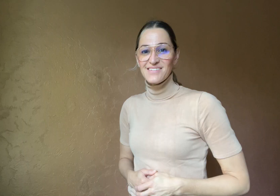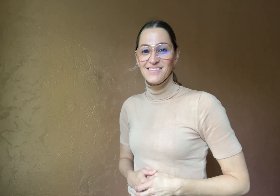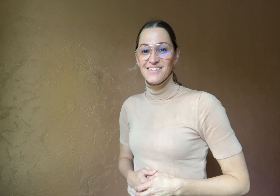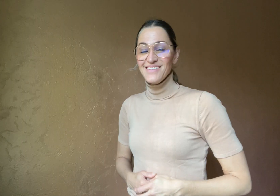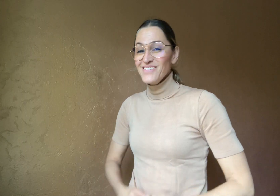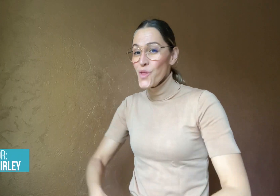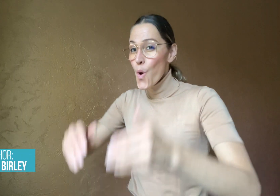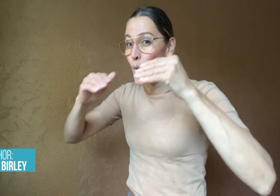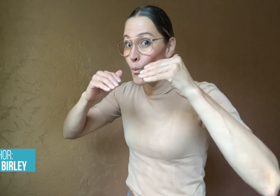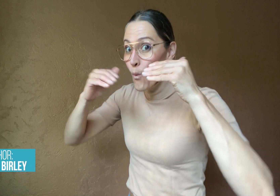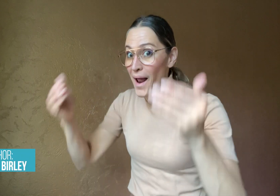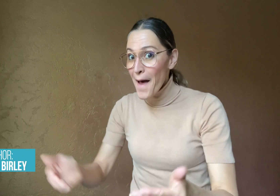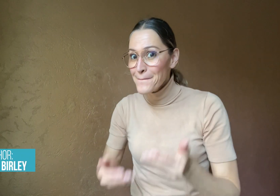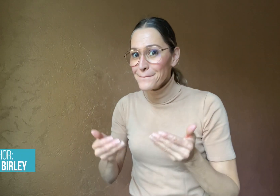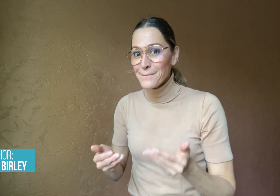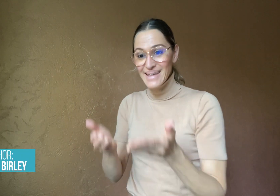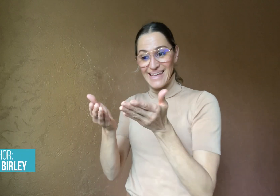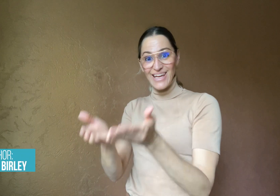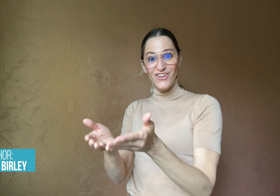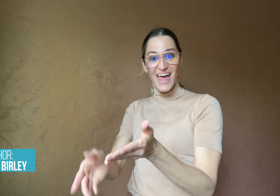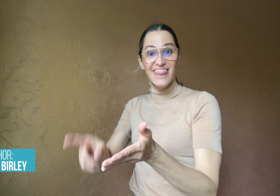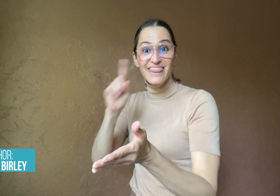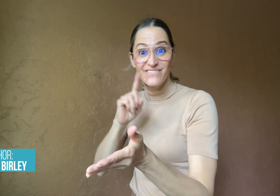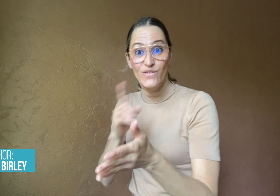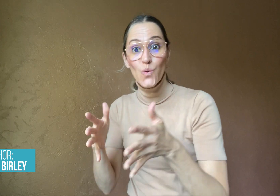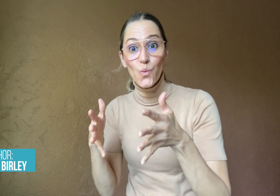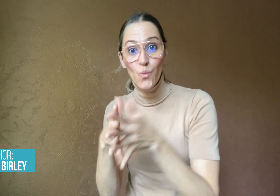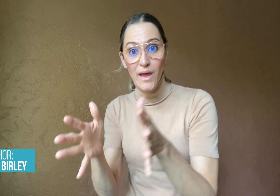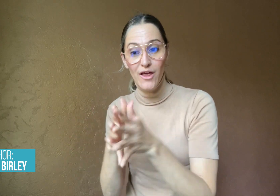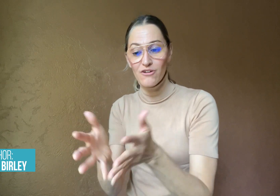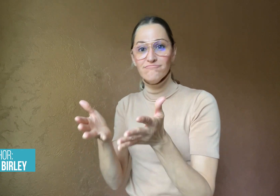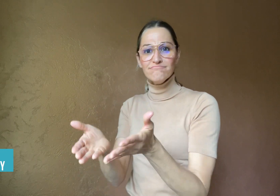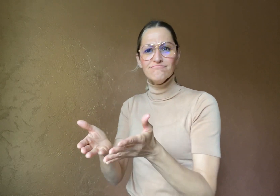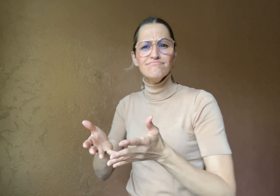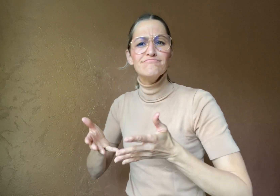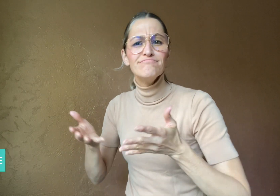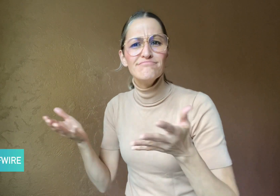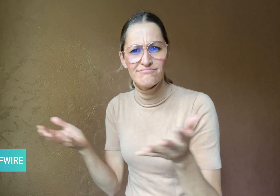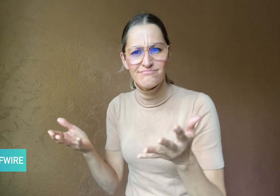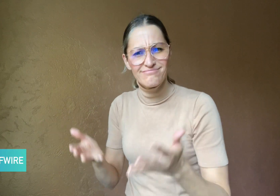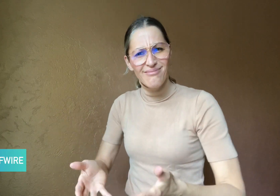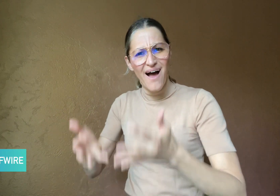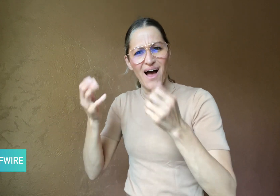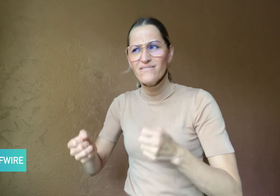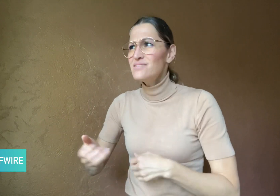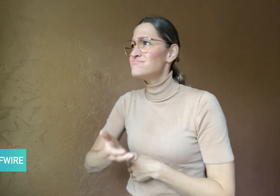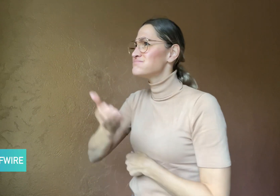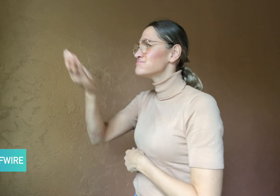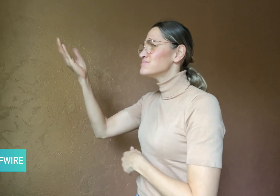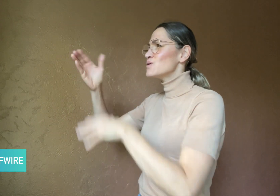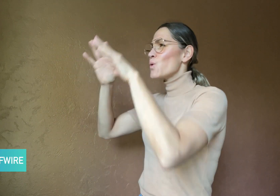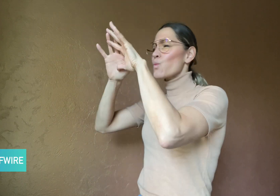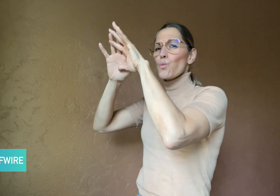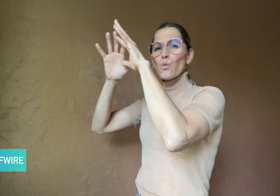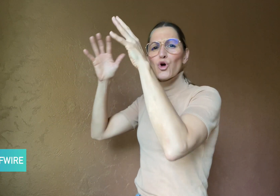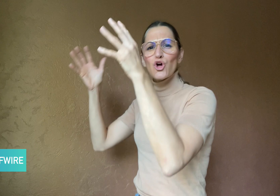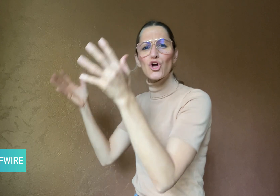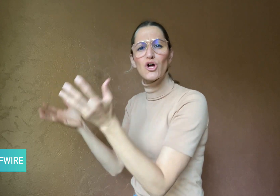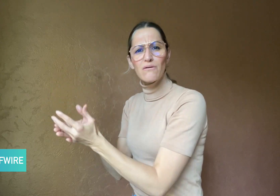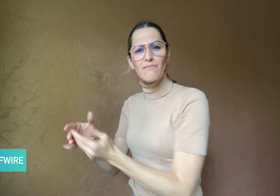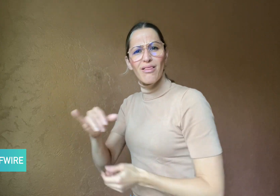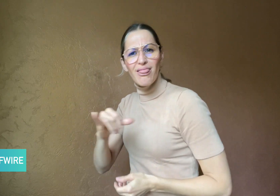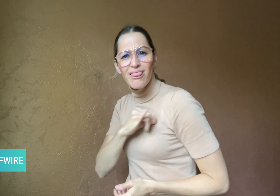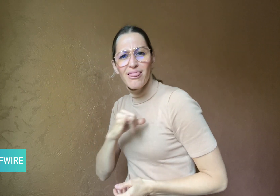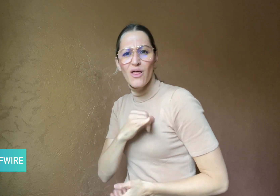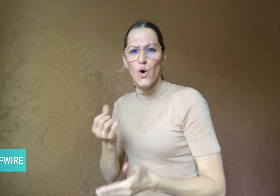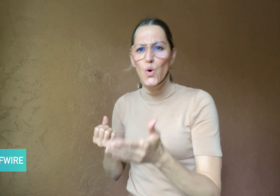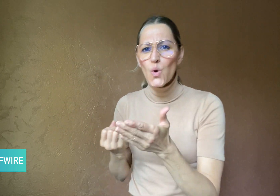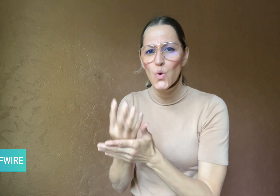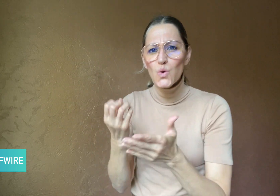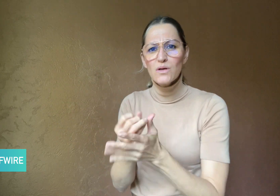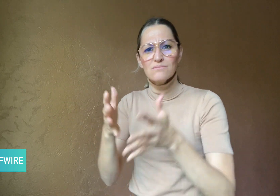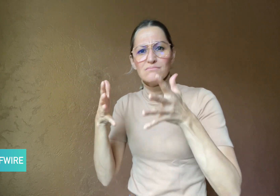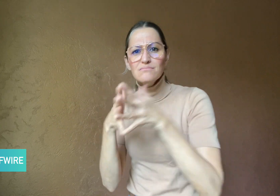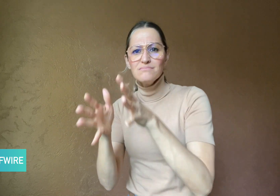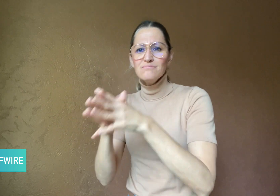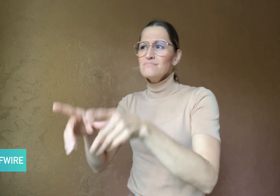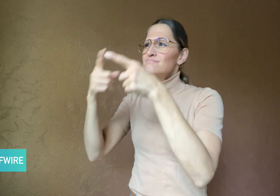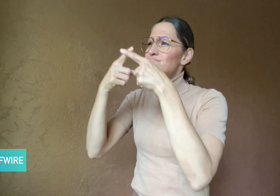Welcome to DeafWire where we share interesting news stories